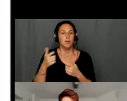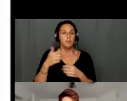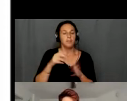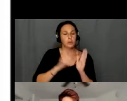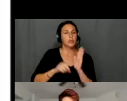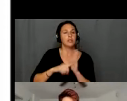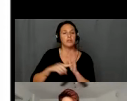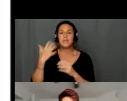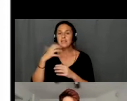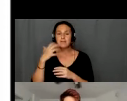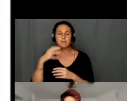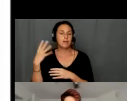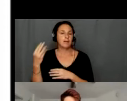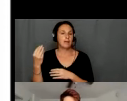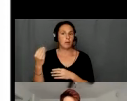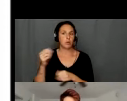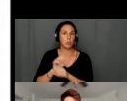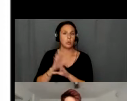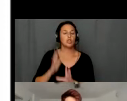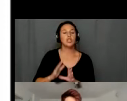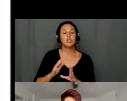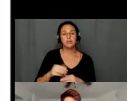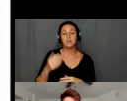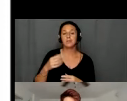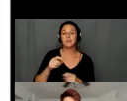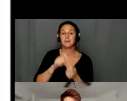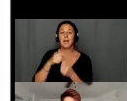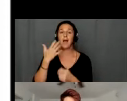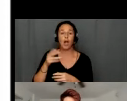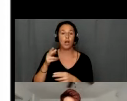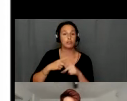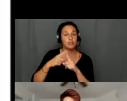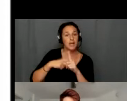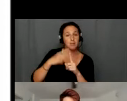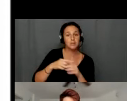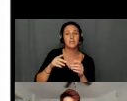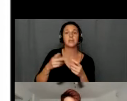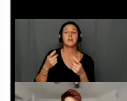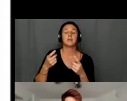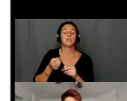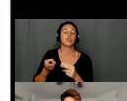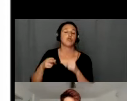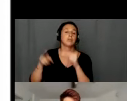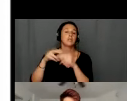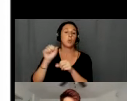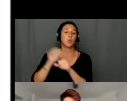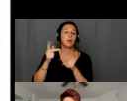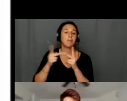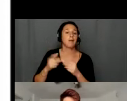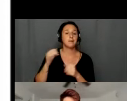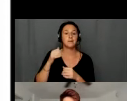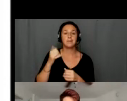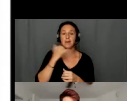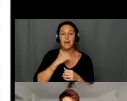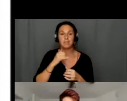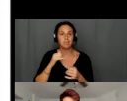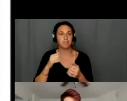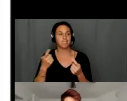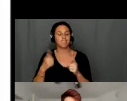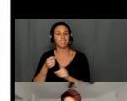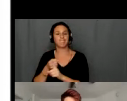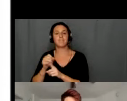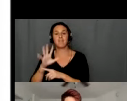specifically hotter temperatures, increasing workplace accidents by up to 5 to 7% on days between 85 and